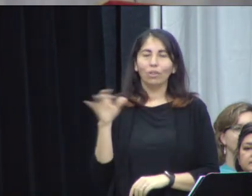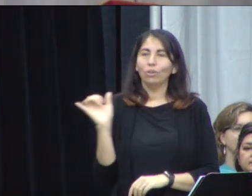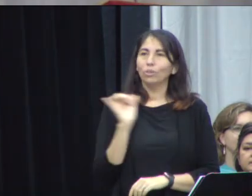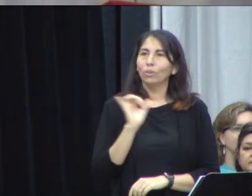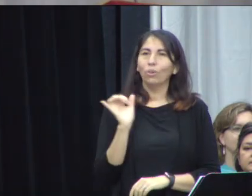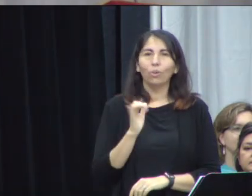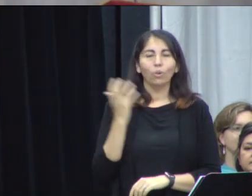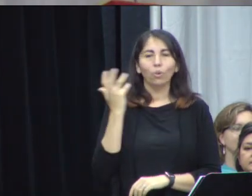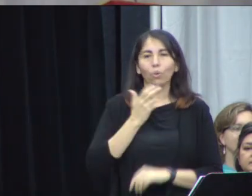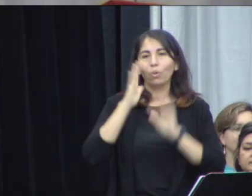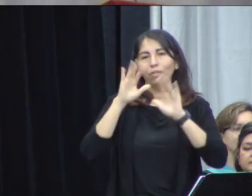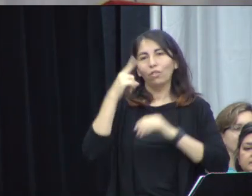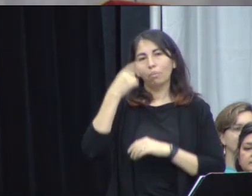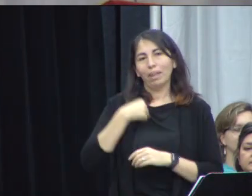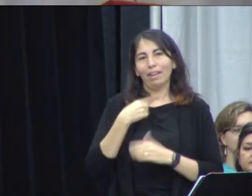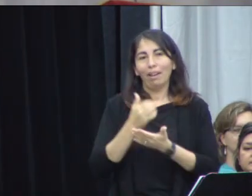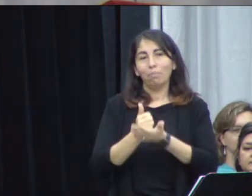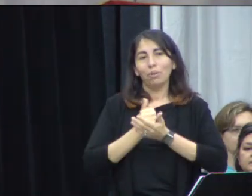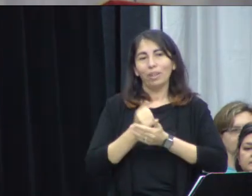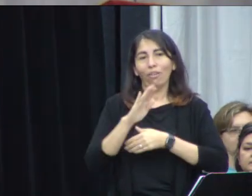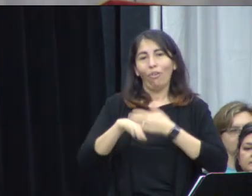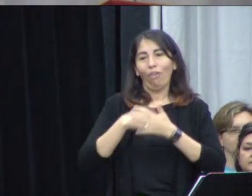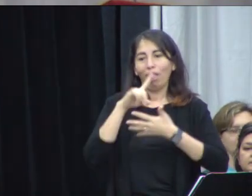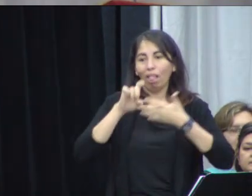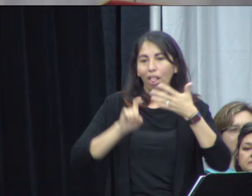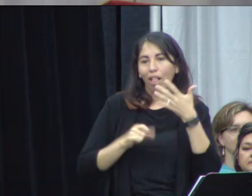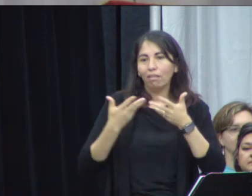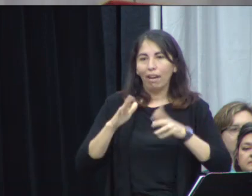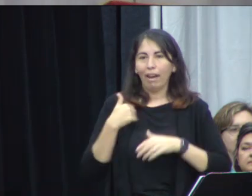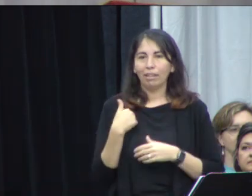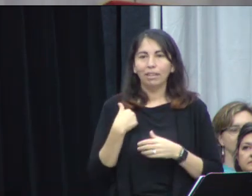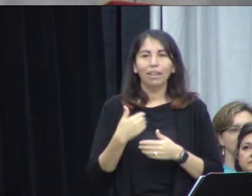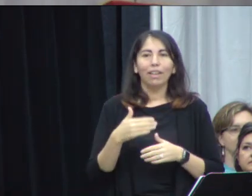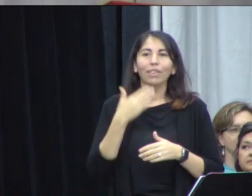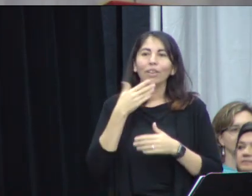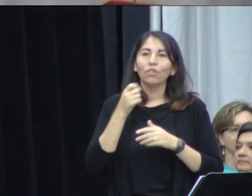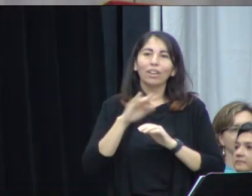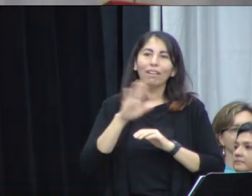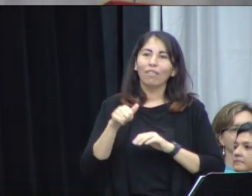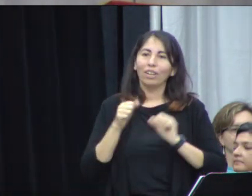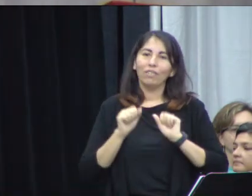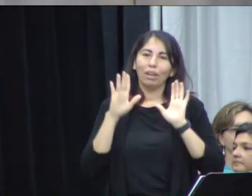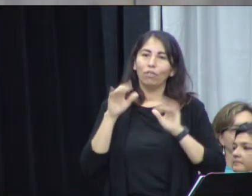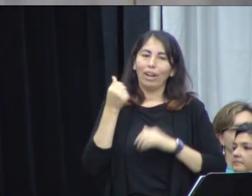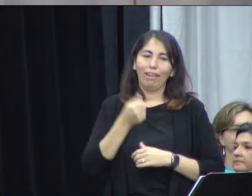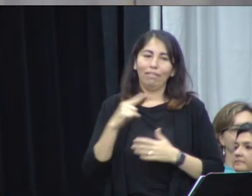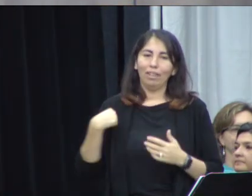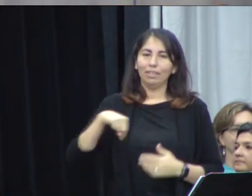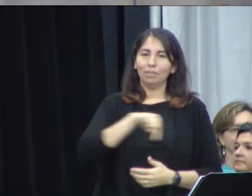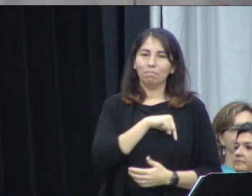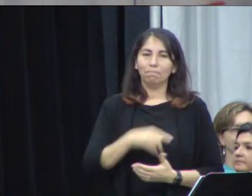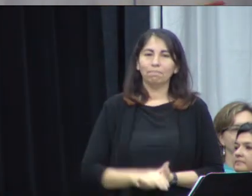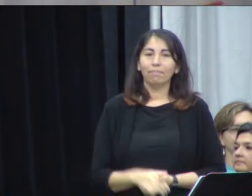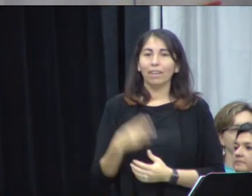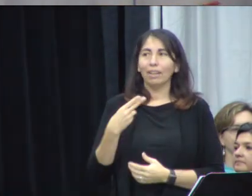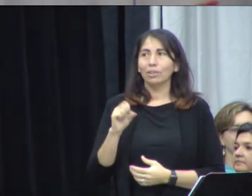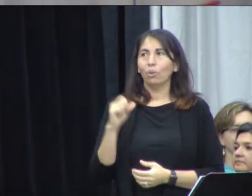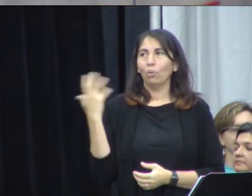and helped me with the millions of questions I had. Thank you for never giving up on any of us. High school was a rollercoaster.